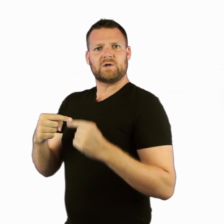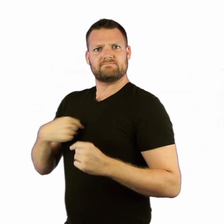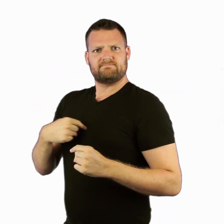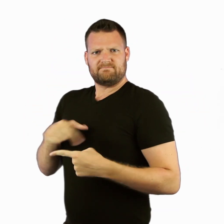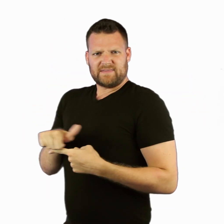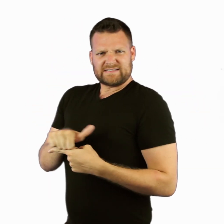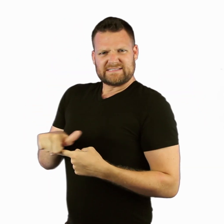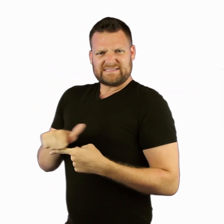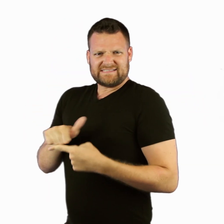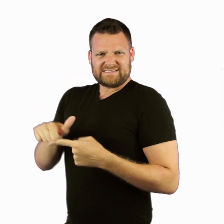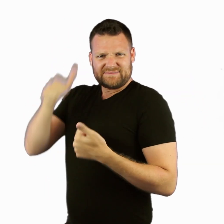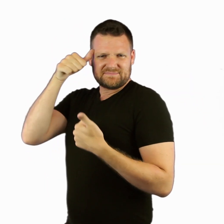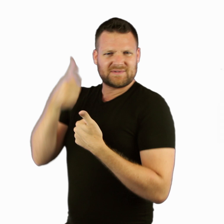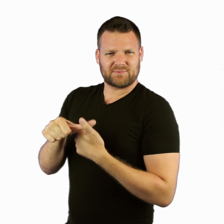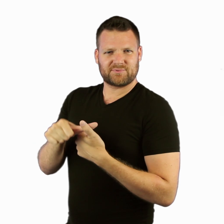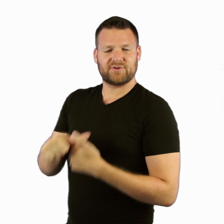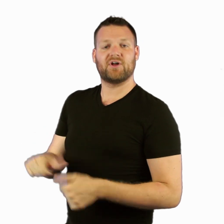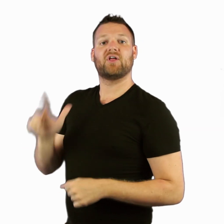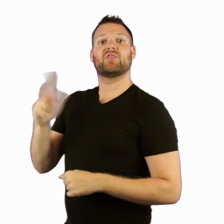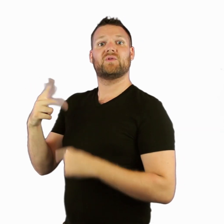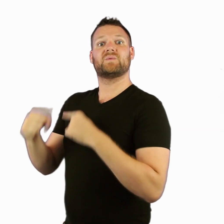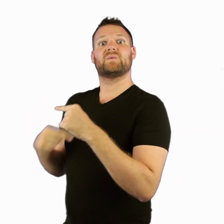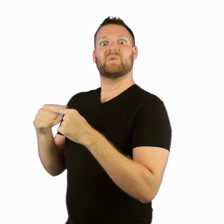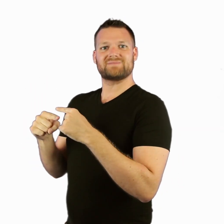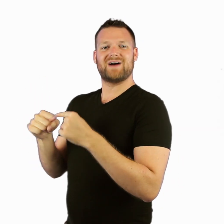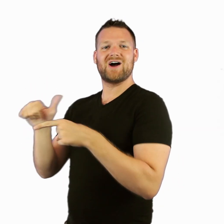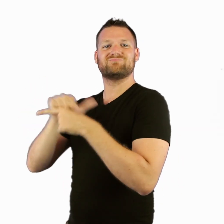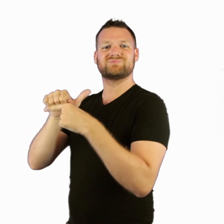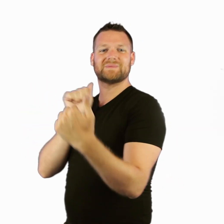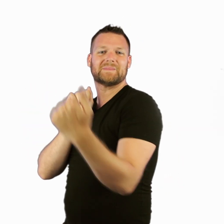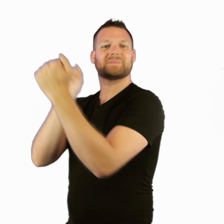and finally you perform with the signer in the video.